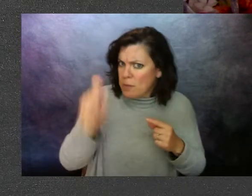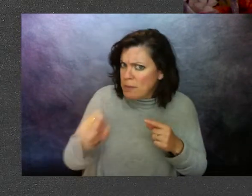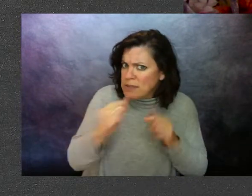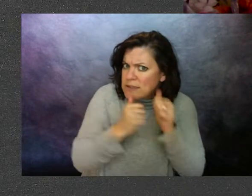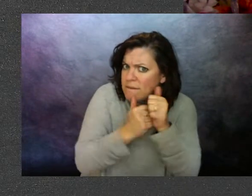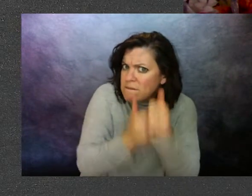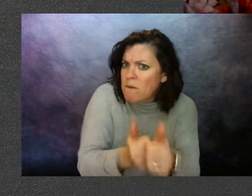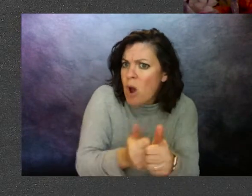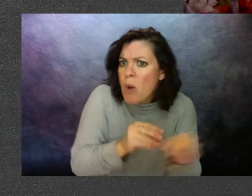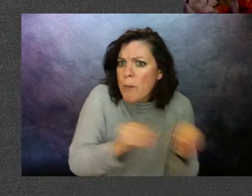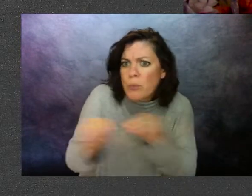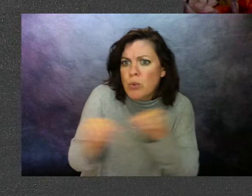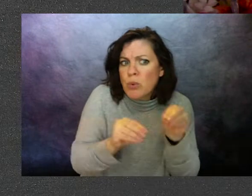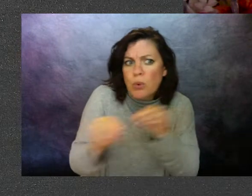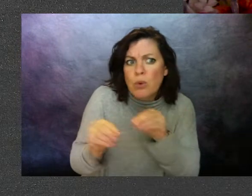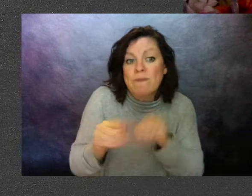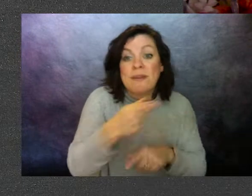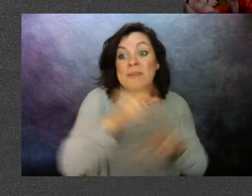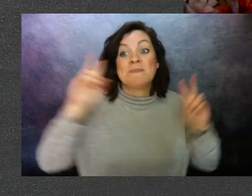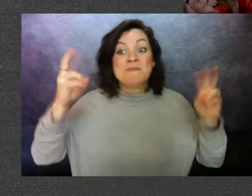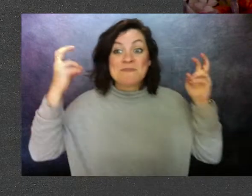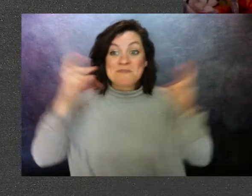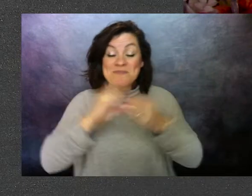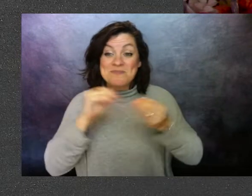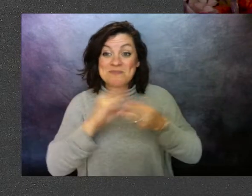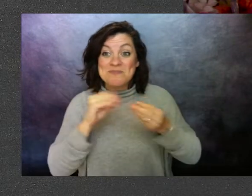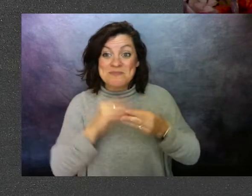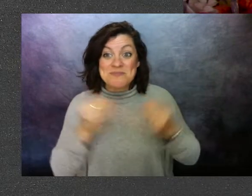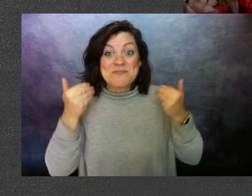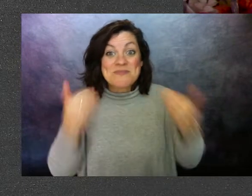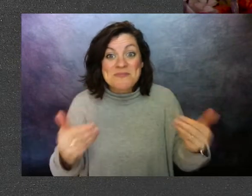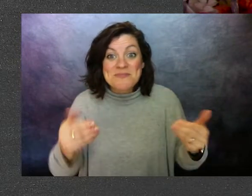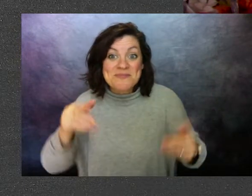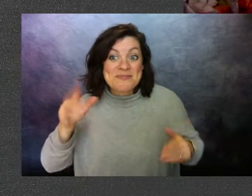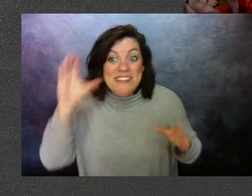So, here we go. It says, we're going on a leaf hunt, we're going right away.